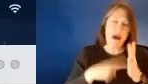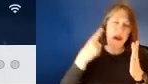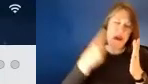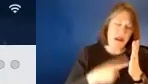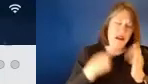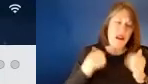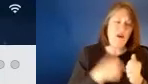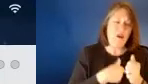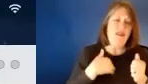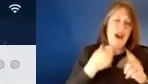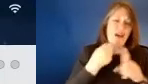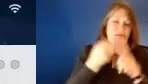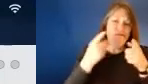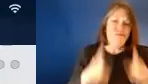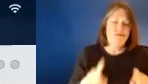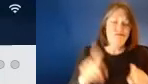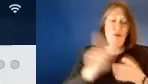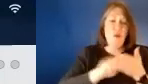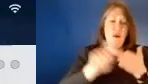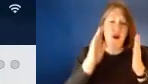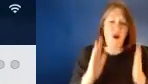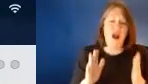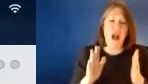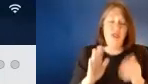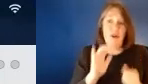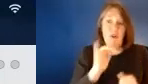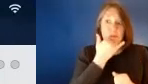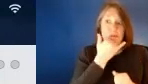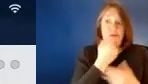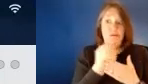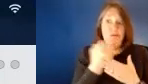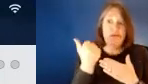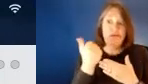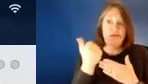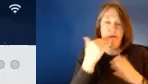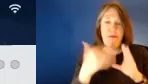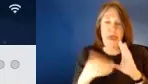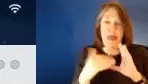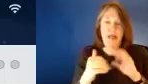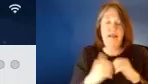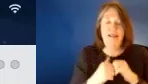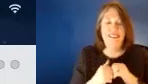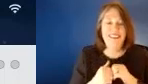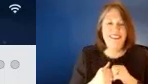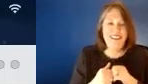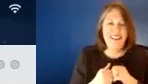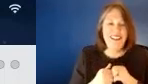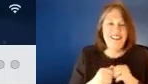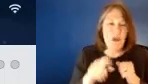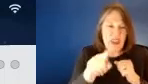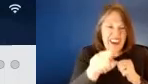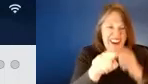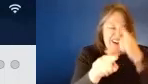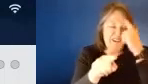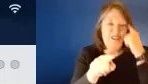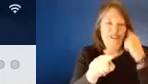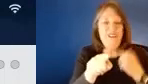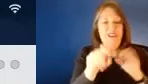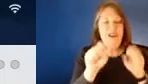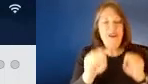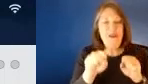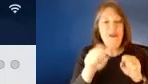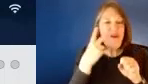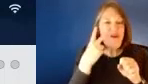authors accidentally deleting some males. 07:24:41 So here you can see them all here.